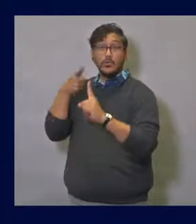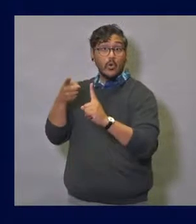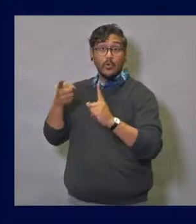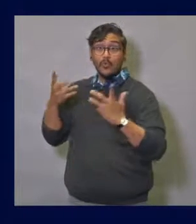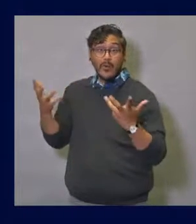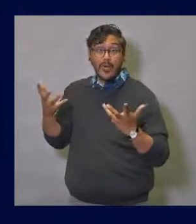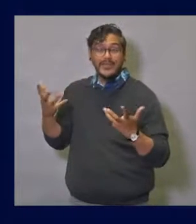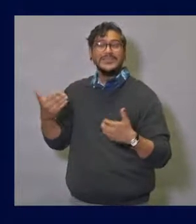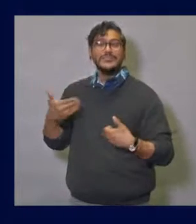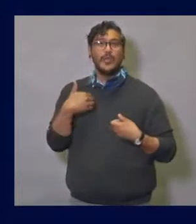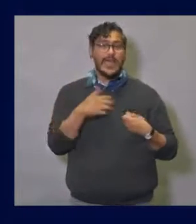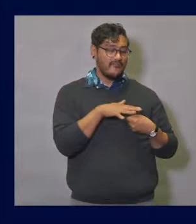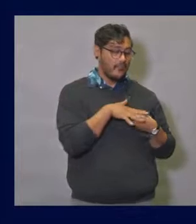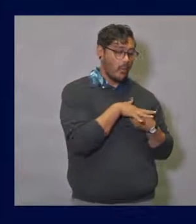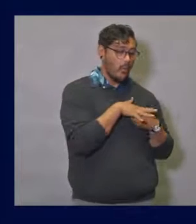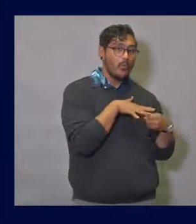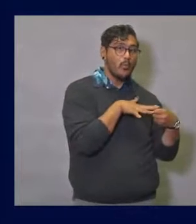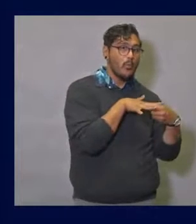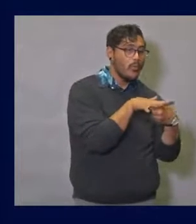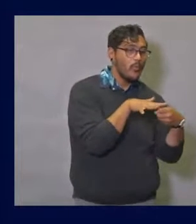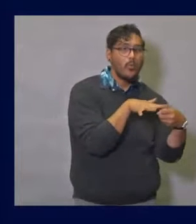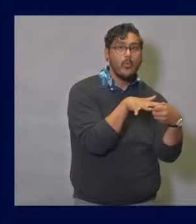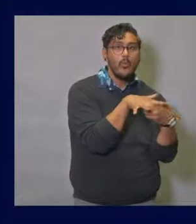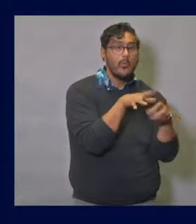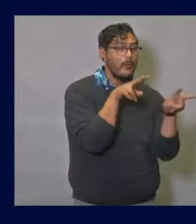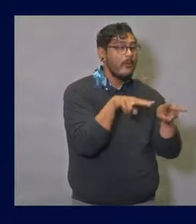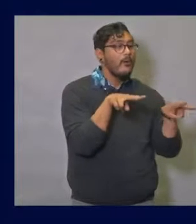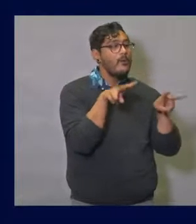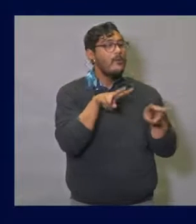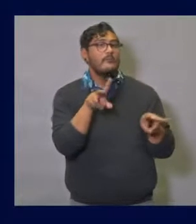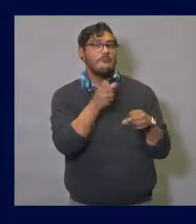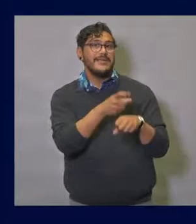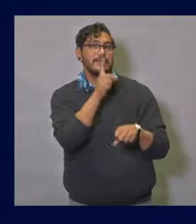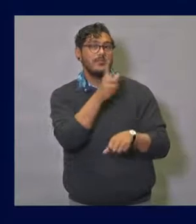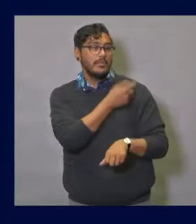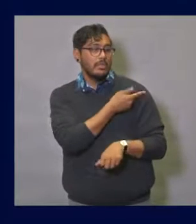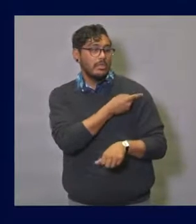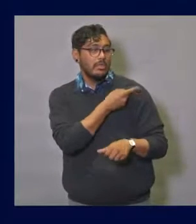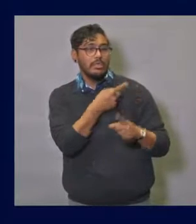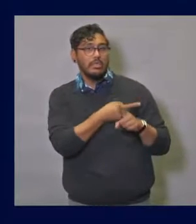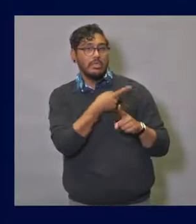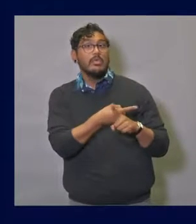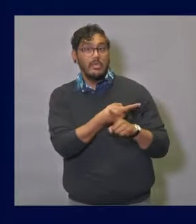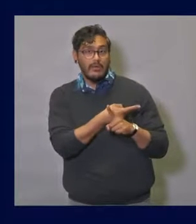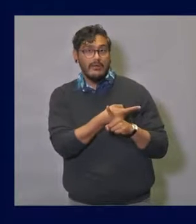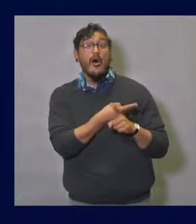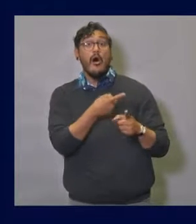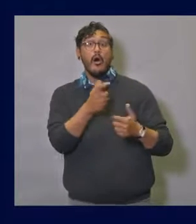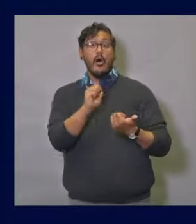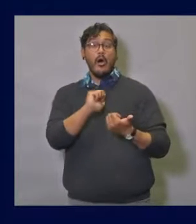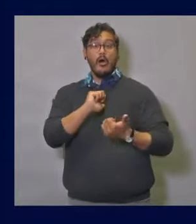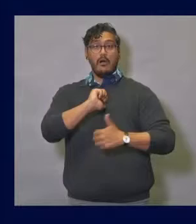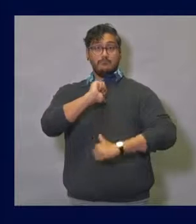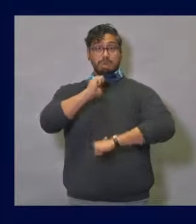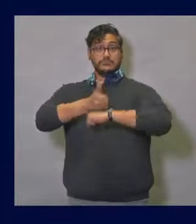VACCINATION PARTNERS. THE GOAL OF THIS ARRANGEMENT IS TO MAINTAIN LOCAL OVERSIGHT OF VACCINE ADMINISTRATION WHILE